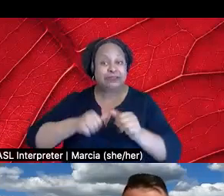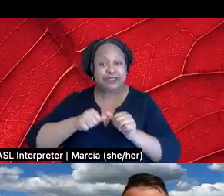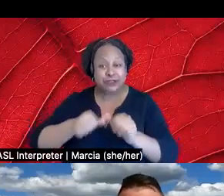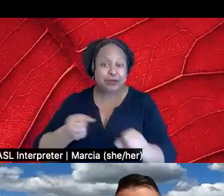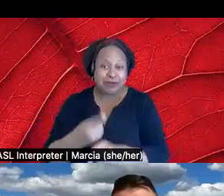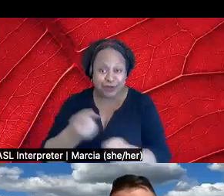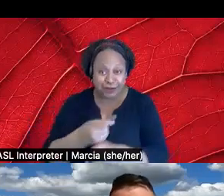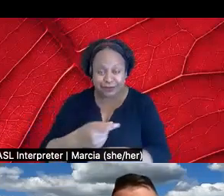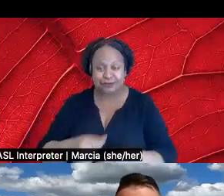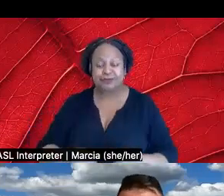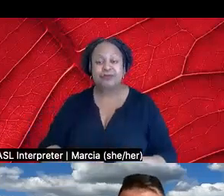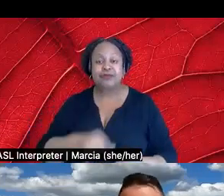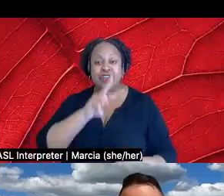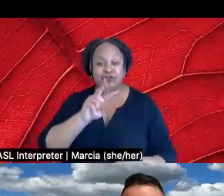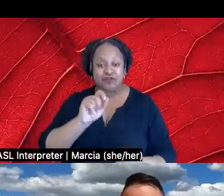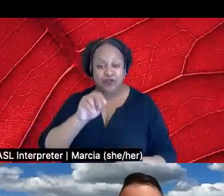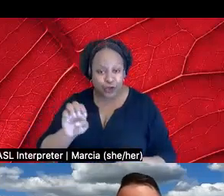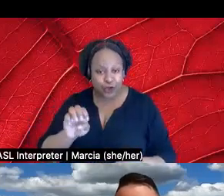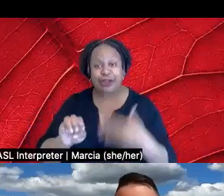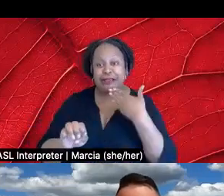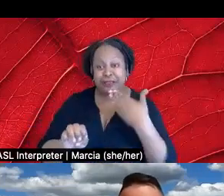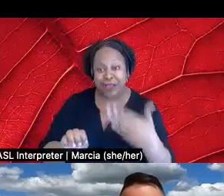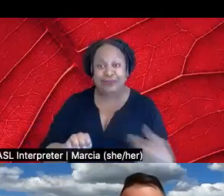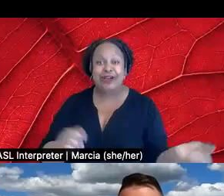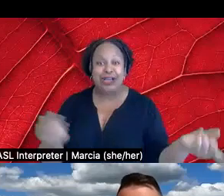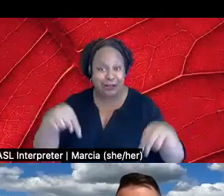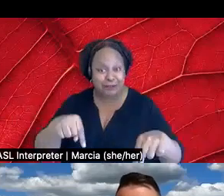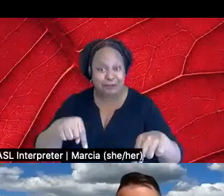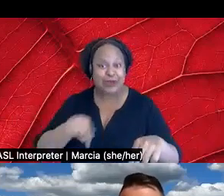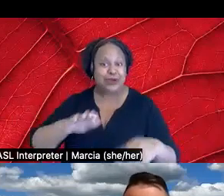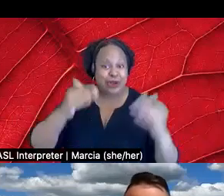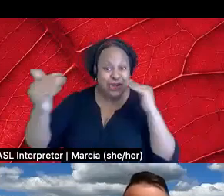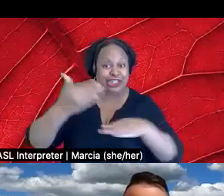Vern, thank you for coming and sharing your knowledge as a traditional knowledge